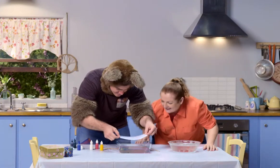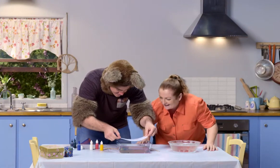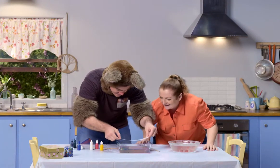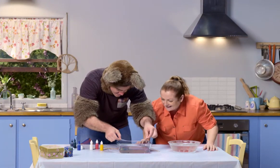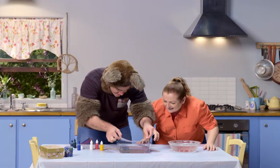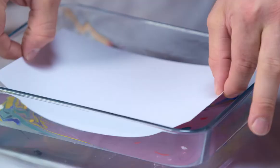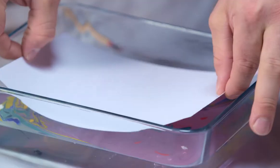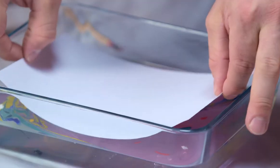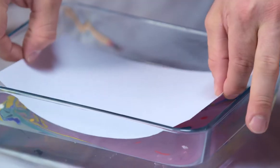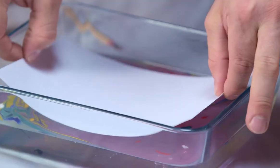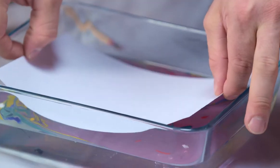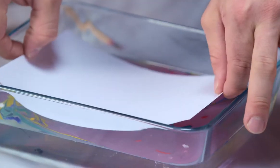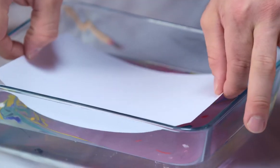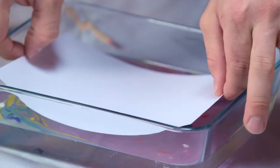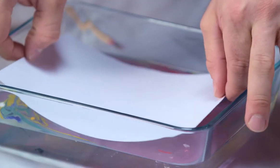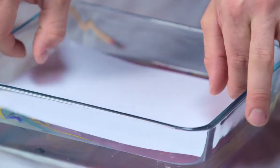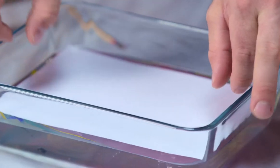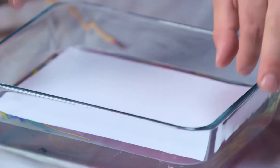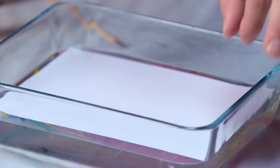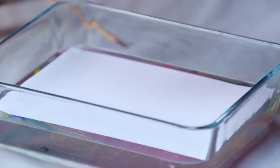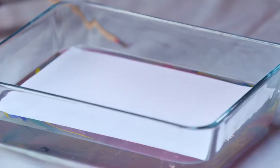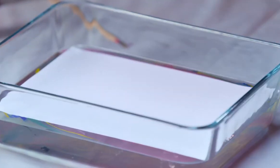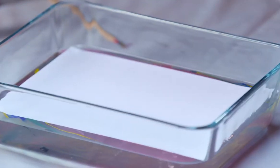Ohh... Oop!